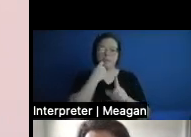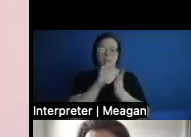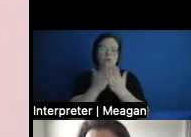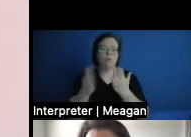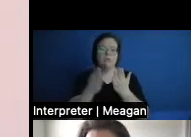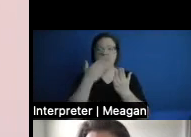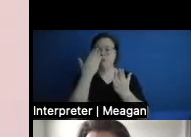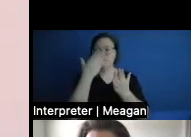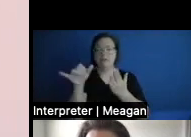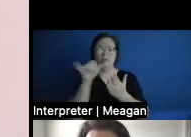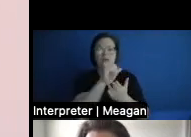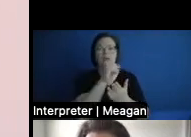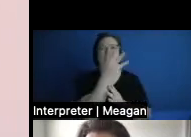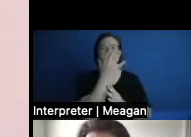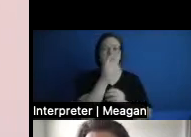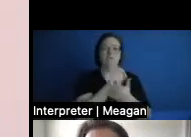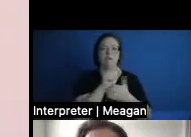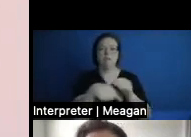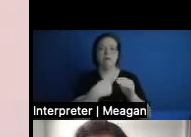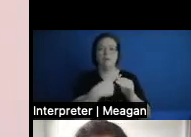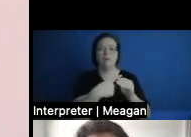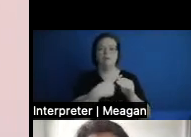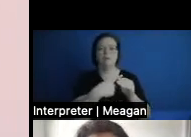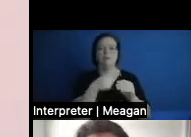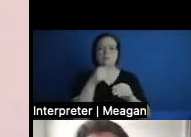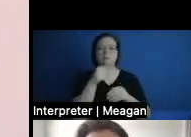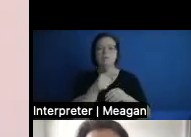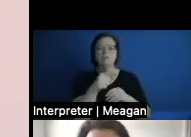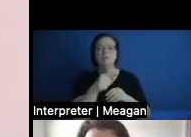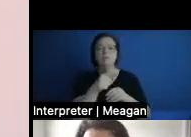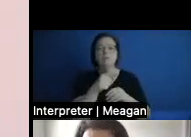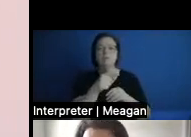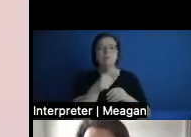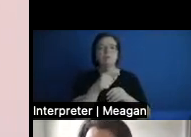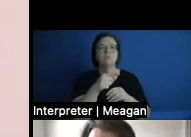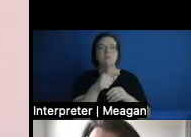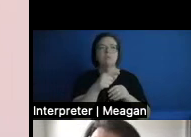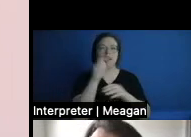milkweed he writes about, the milkweed towering over my young body on field trips to the prairie.”